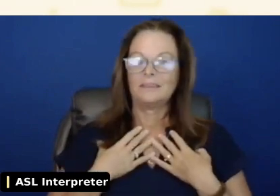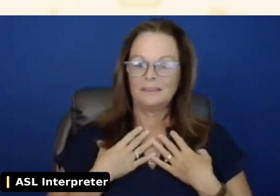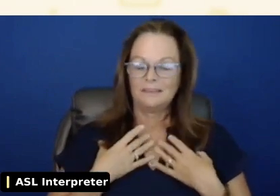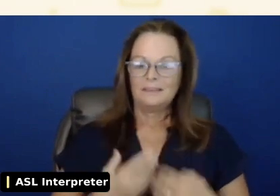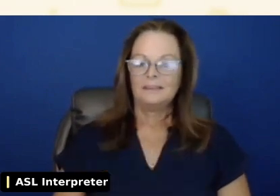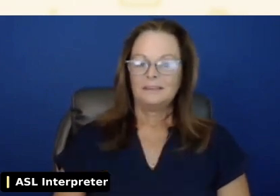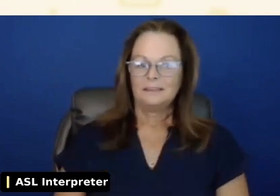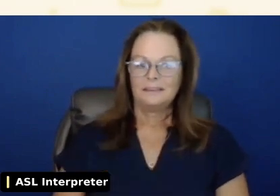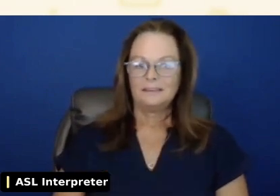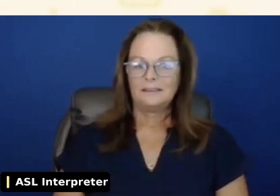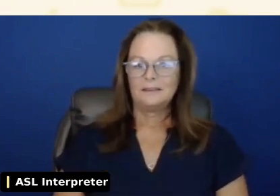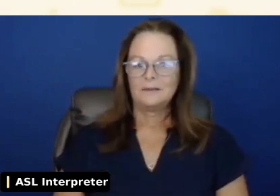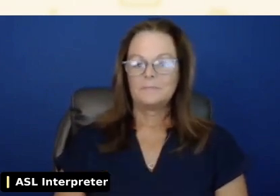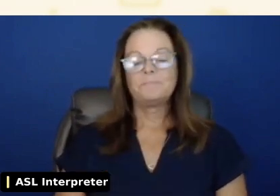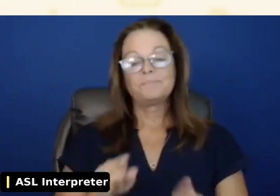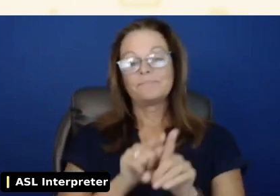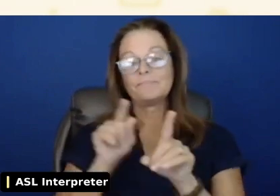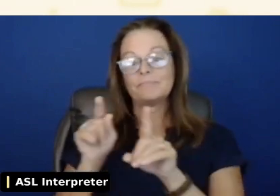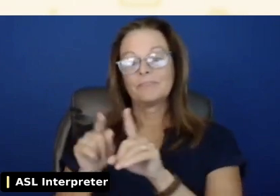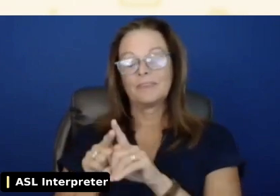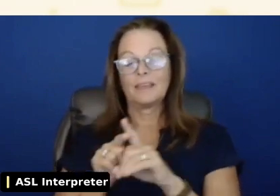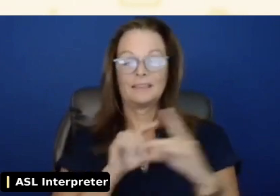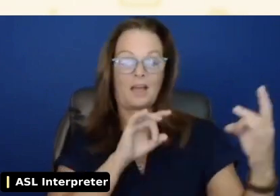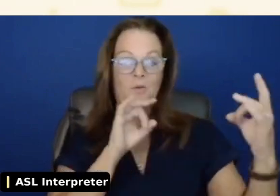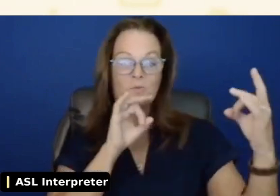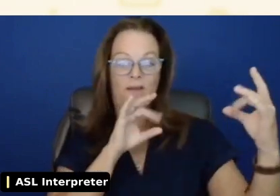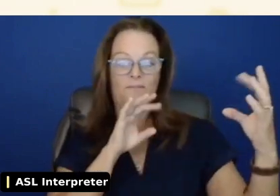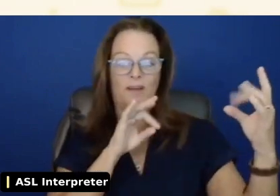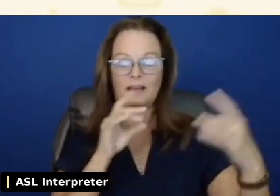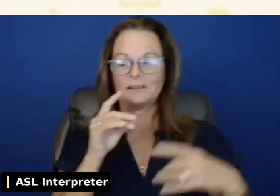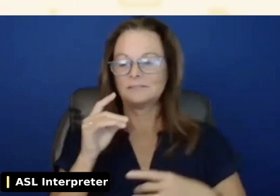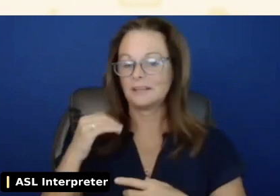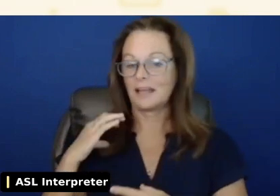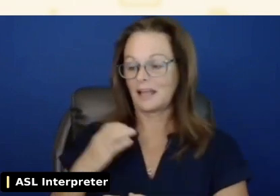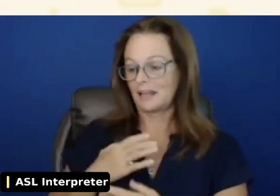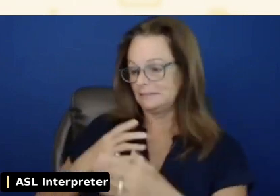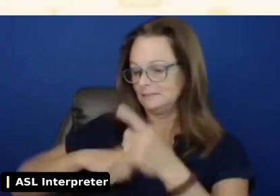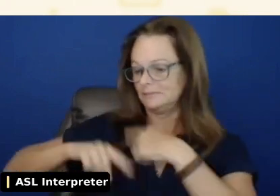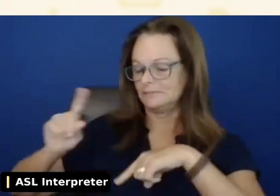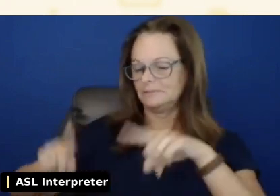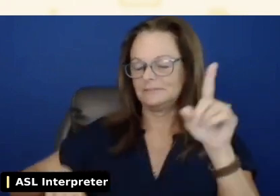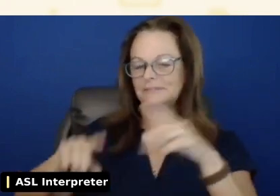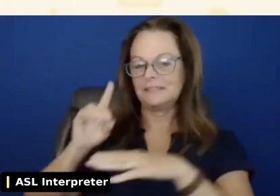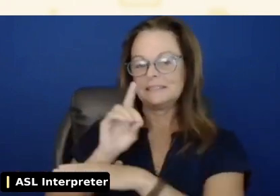Just like Wi-Fi, invisible disabilities are in our spaces,